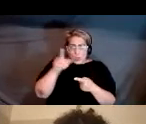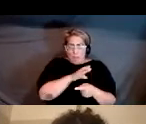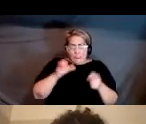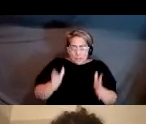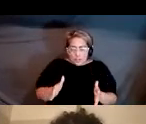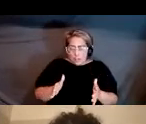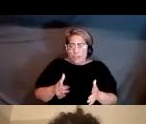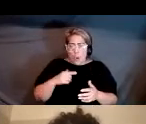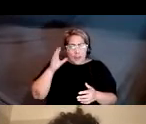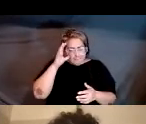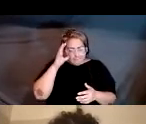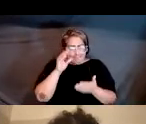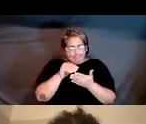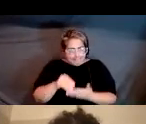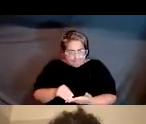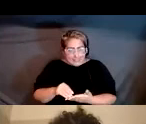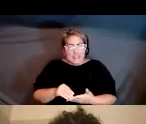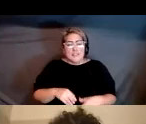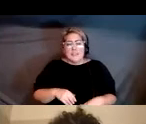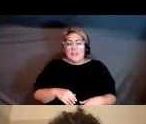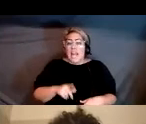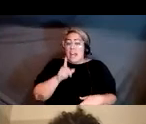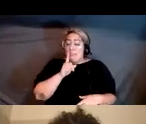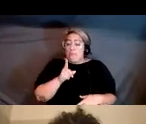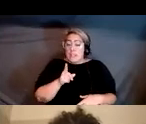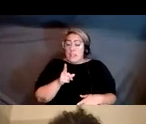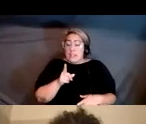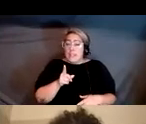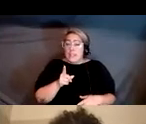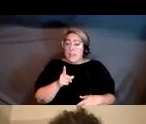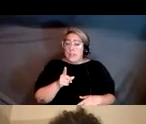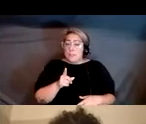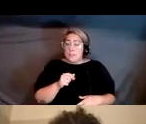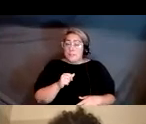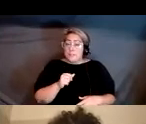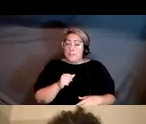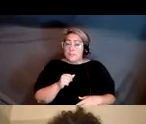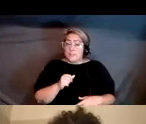are really getting our hands around exactly how to enforce these vaccine mandates. How they